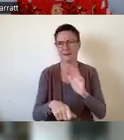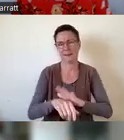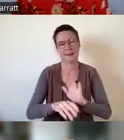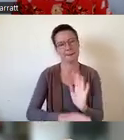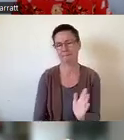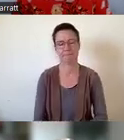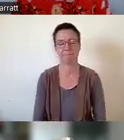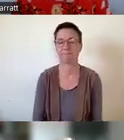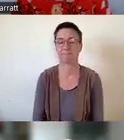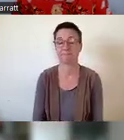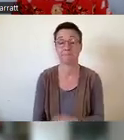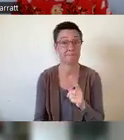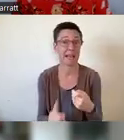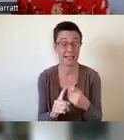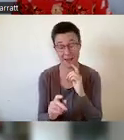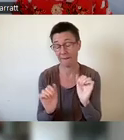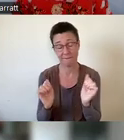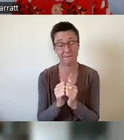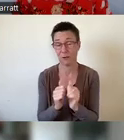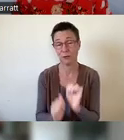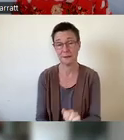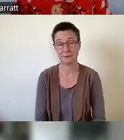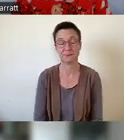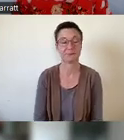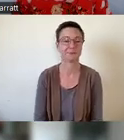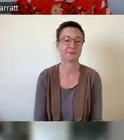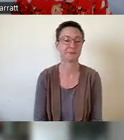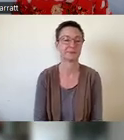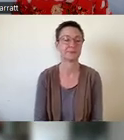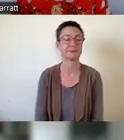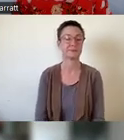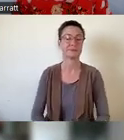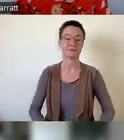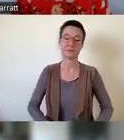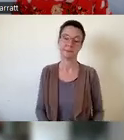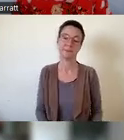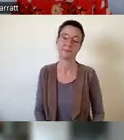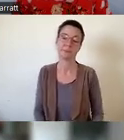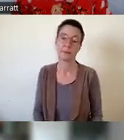I completely agree. [chuckles] Someone has said here,